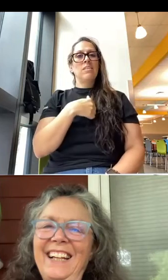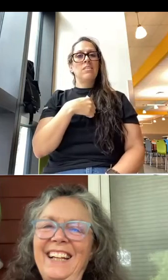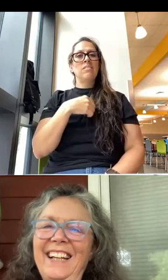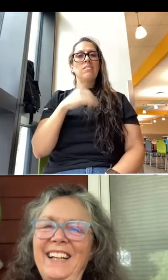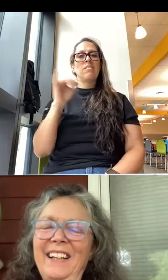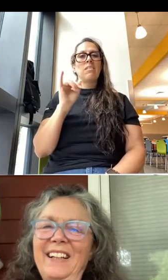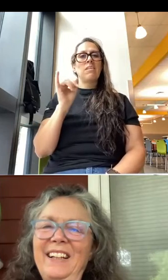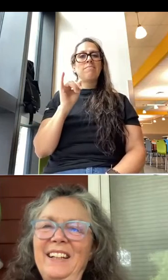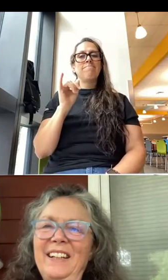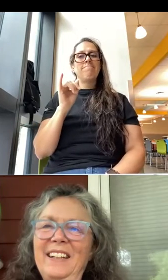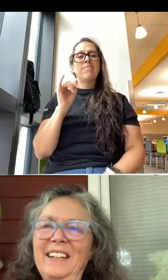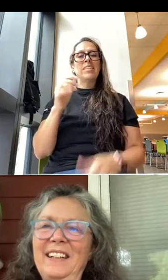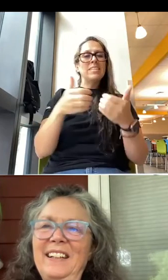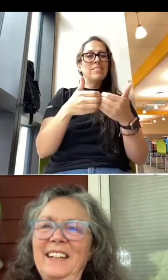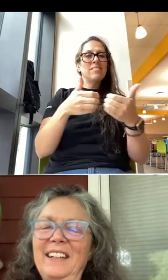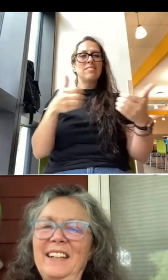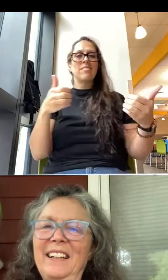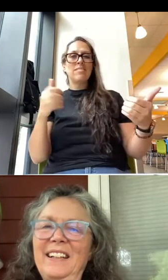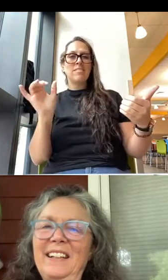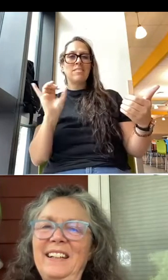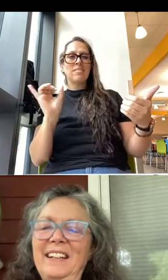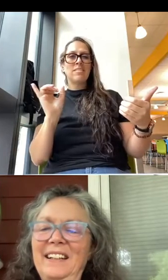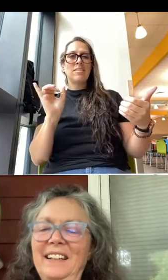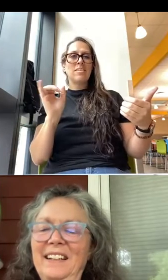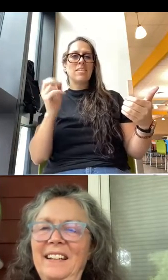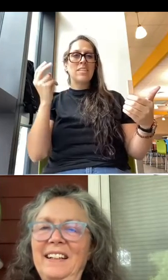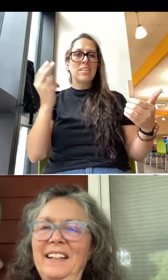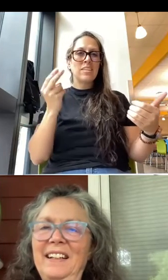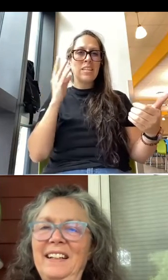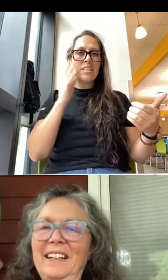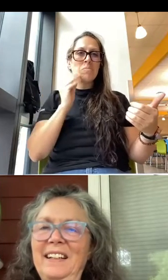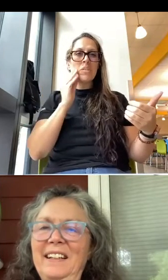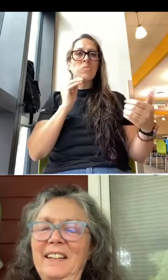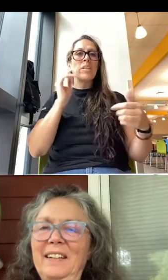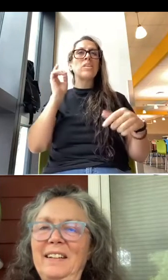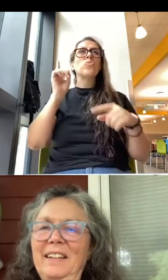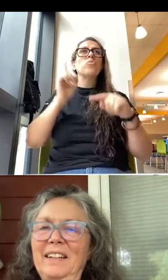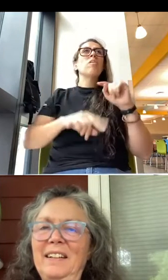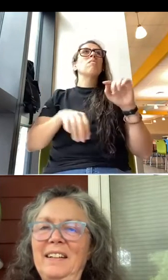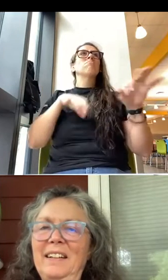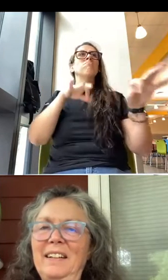like, kind of uh the experiences that can't be put into words flows between